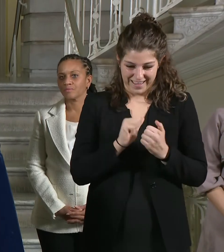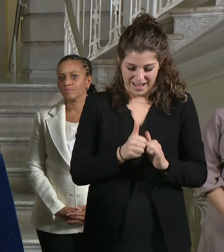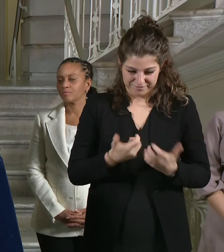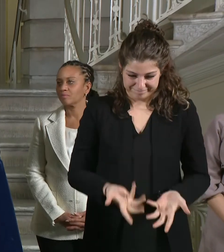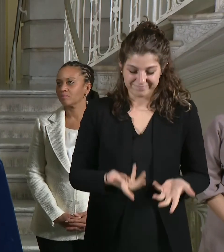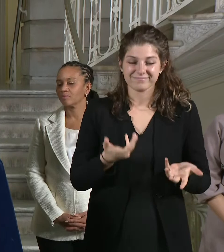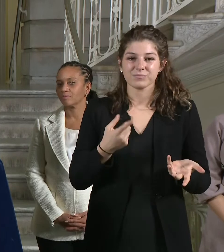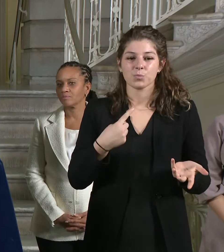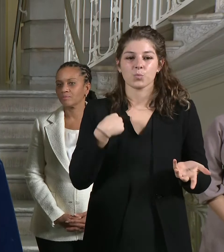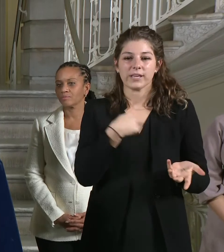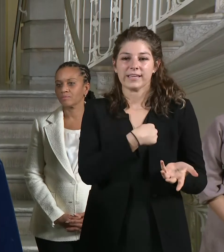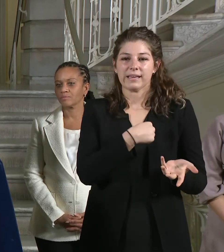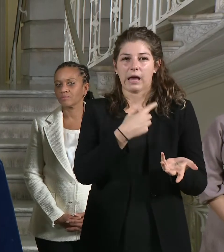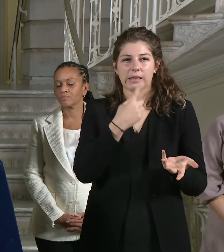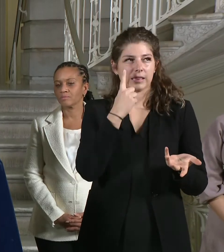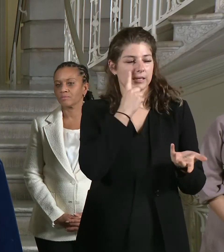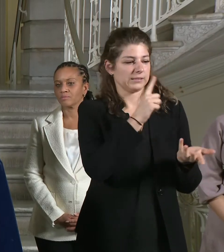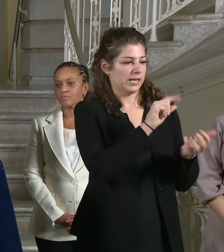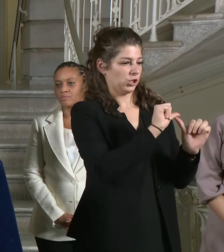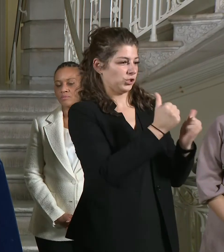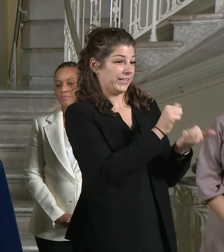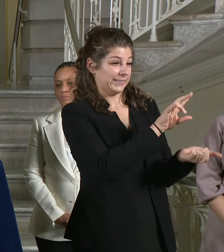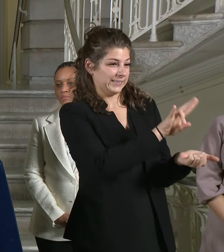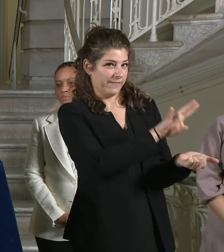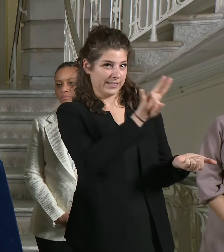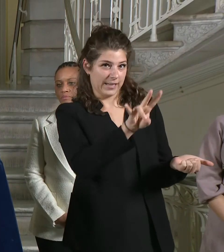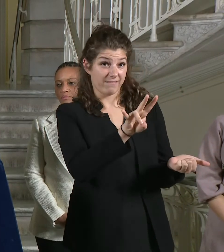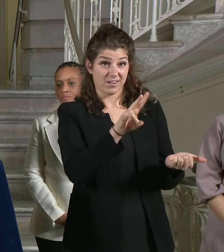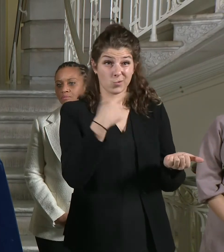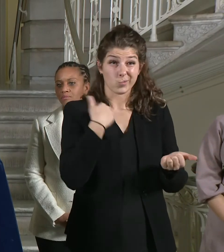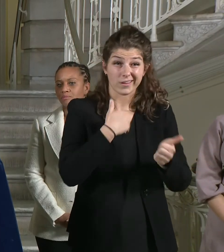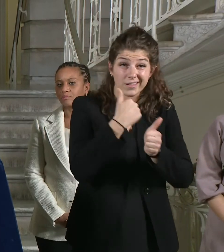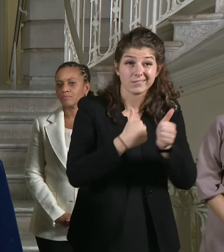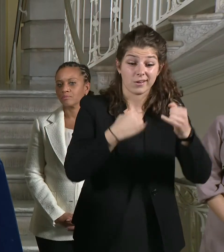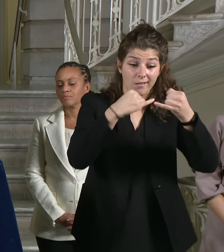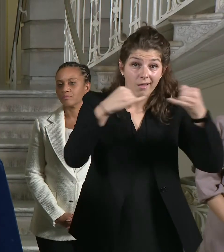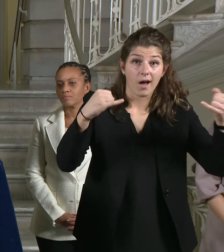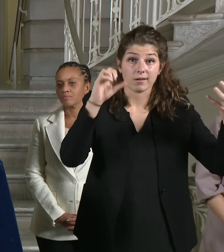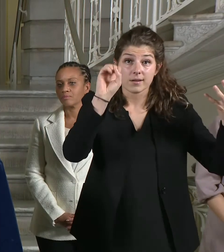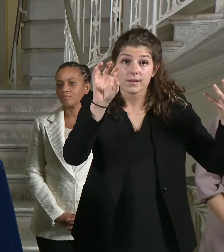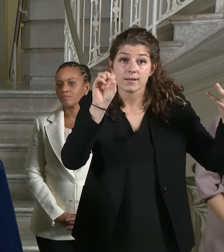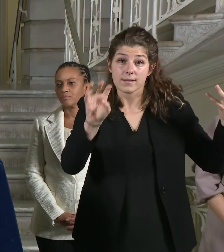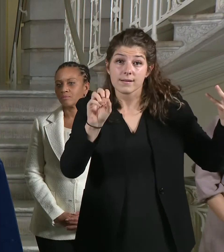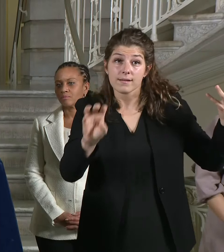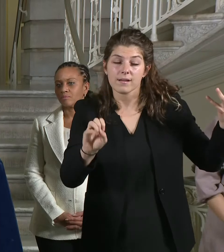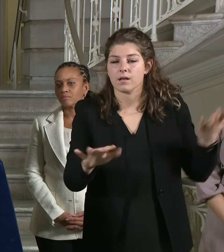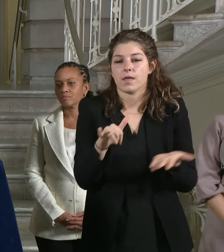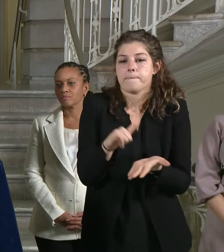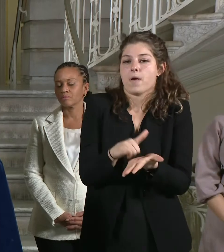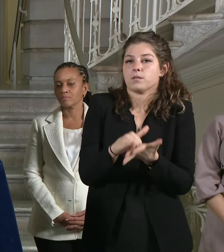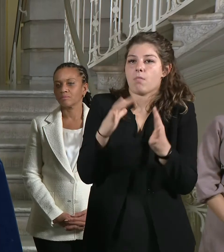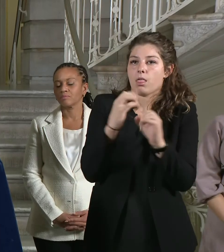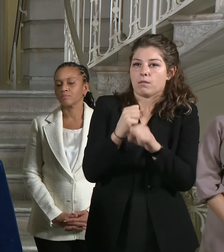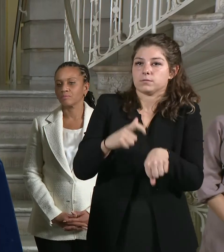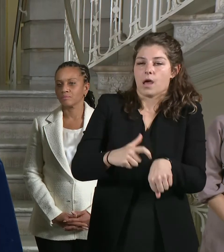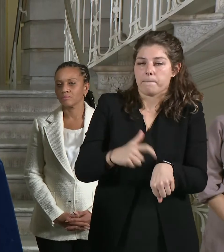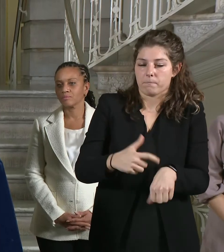Reporter: OUT OF THE 70